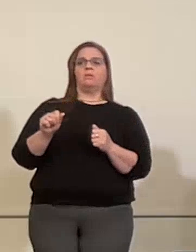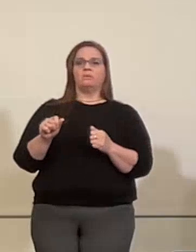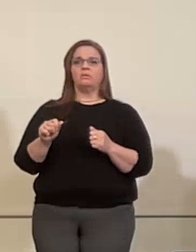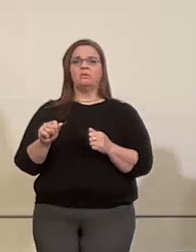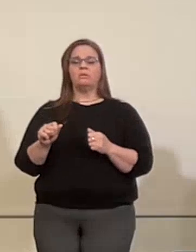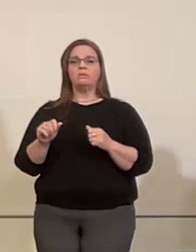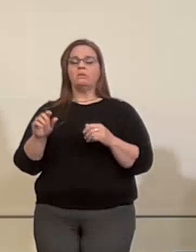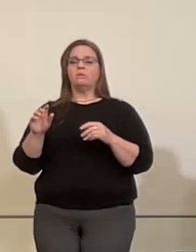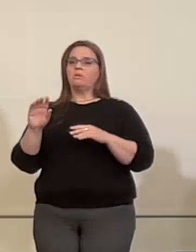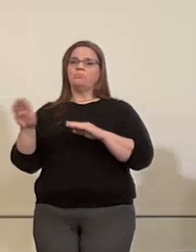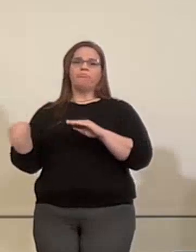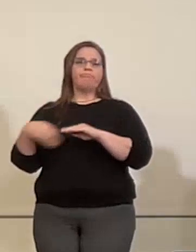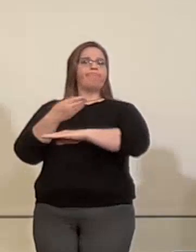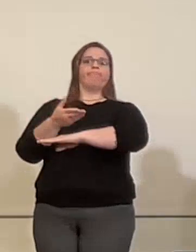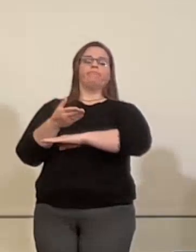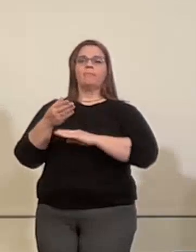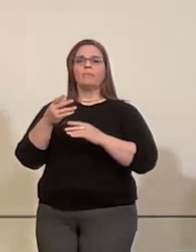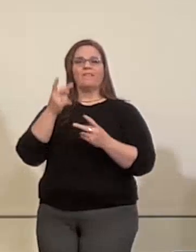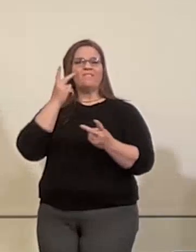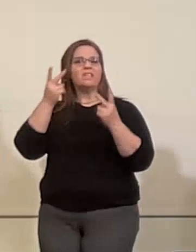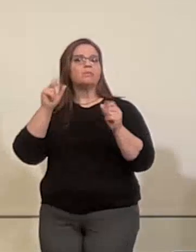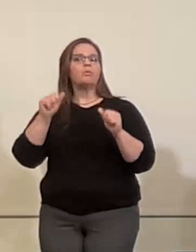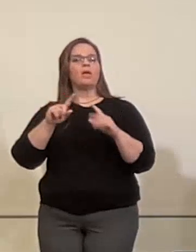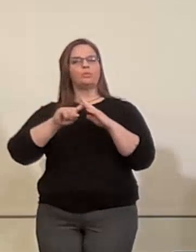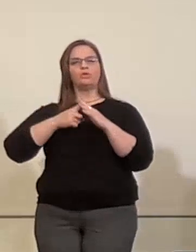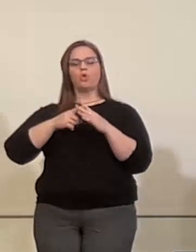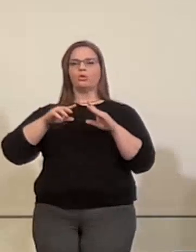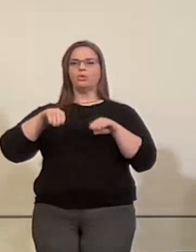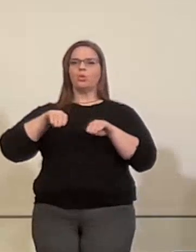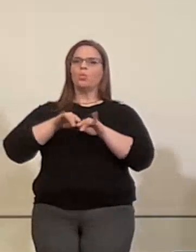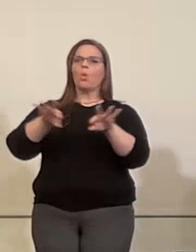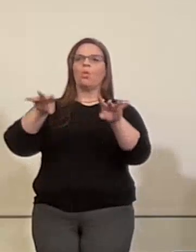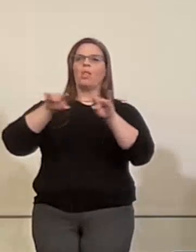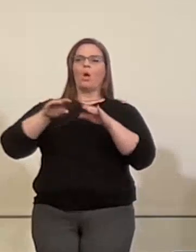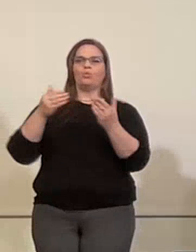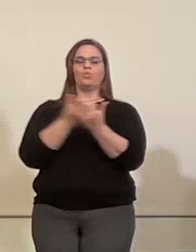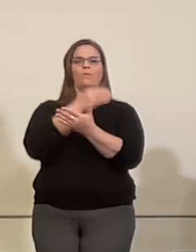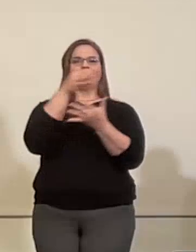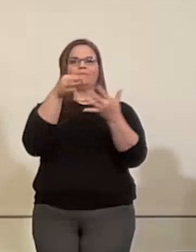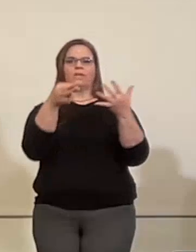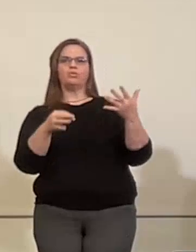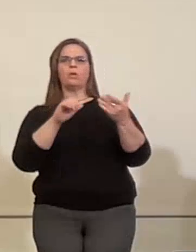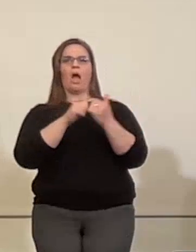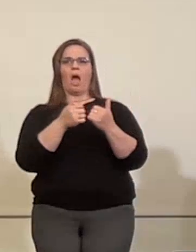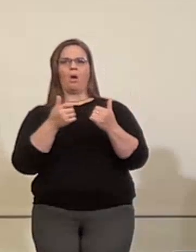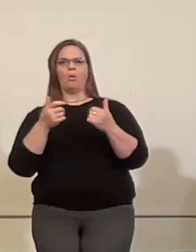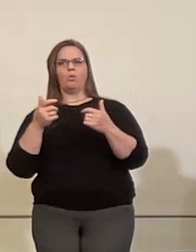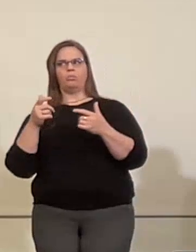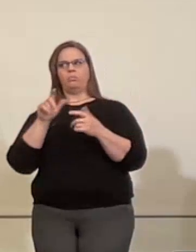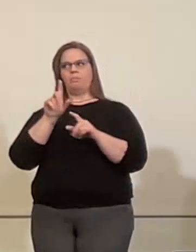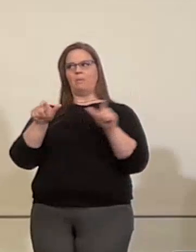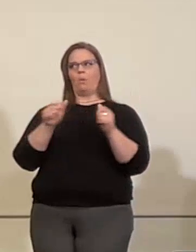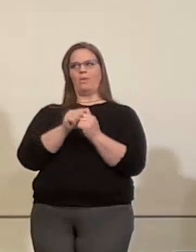start to roll out new features about how they're using AI to do things more effectively.